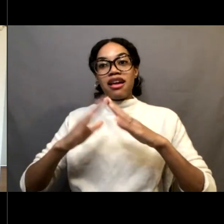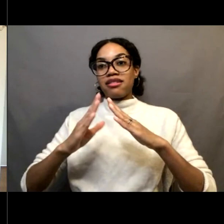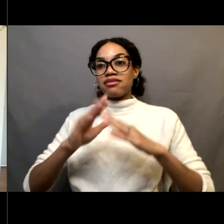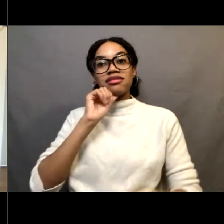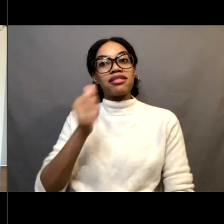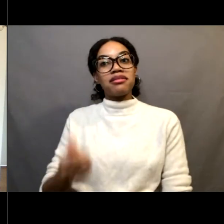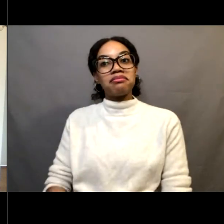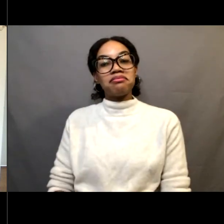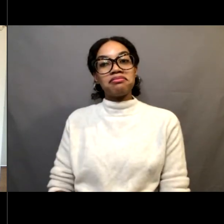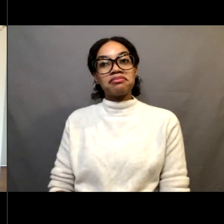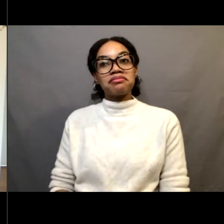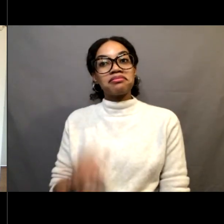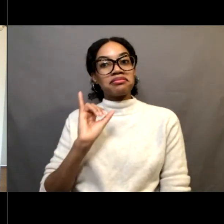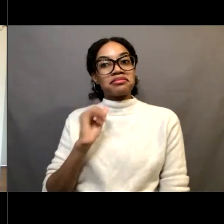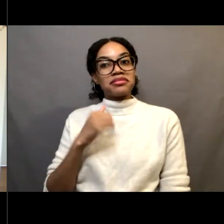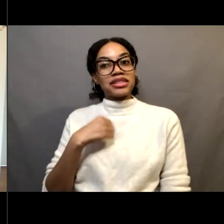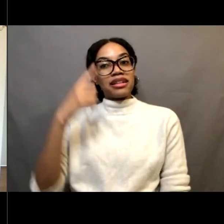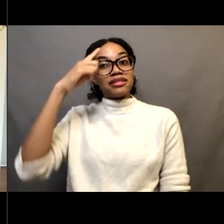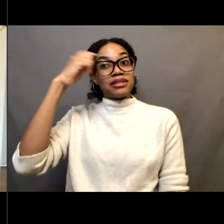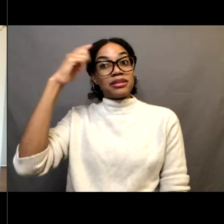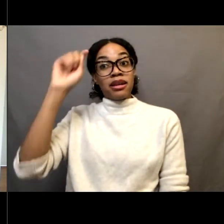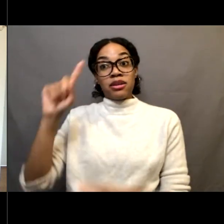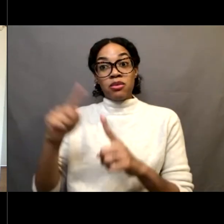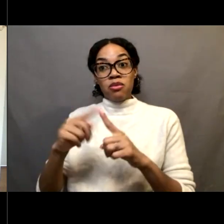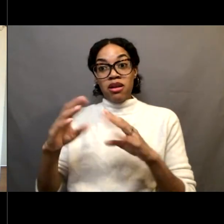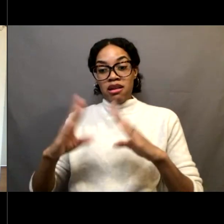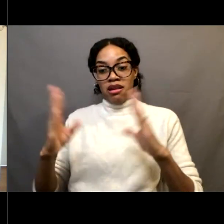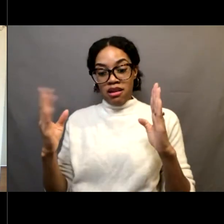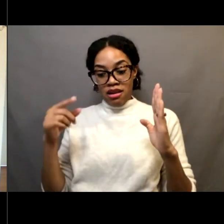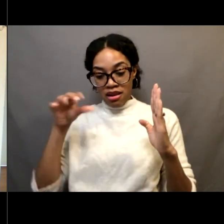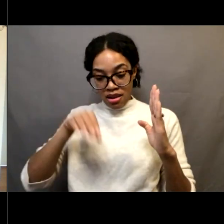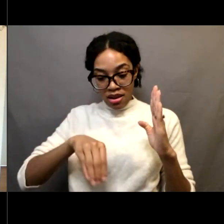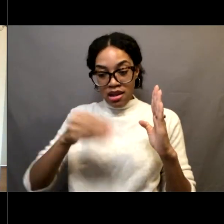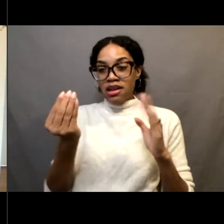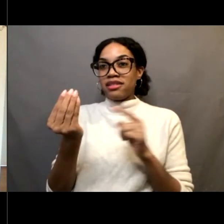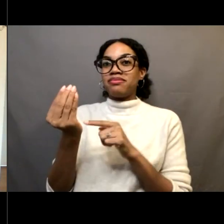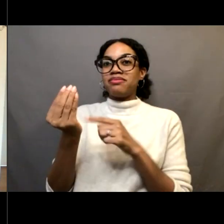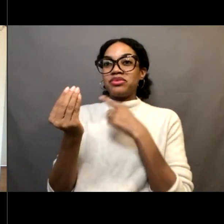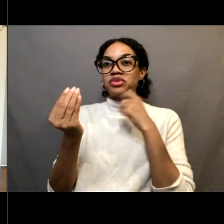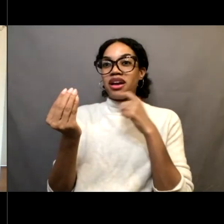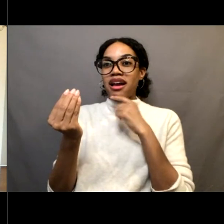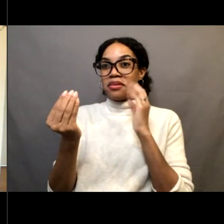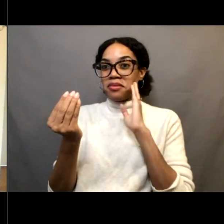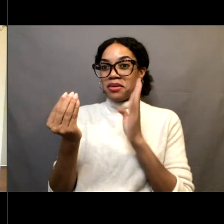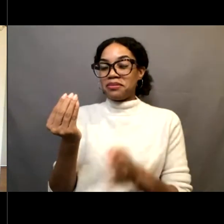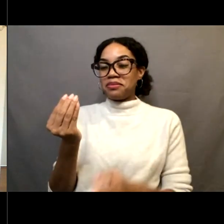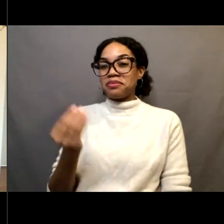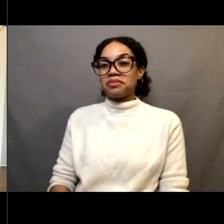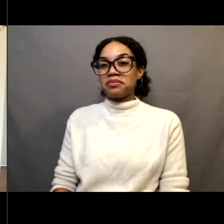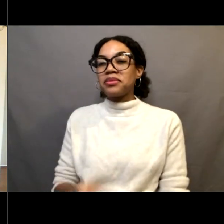So I suspect that when I open that roof up, I'm going to find a pretty dry sponge. What do you guys think?